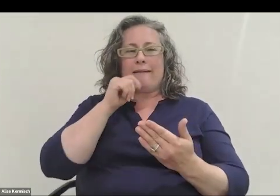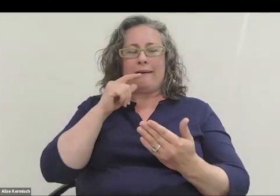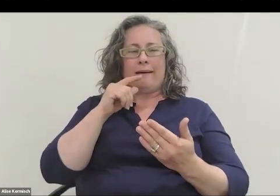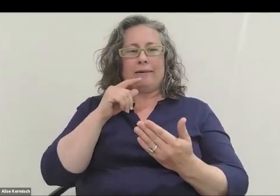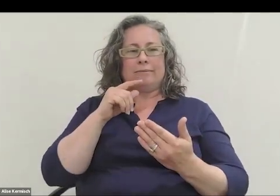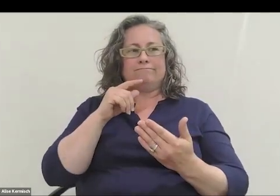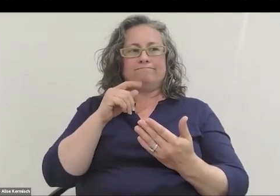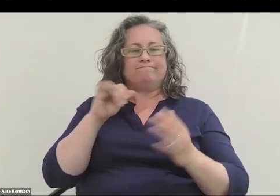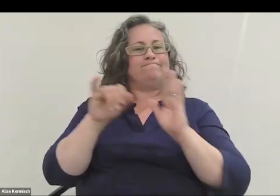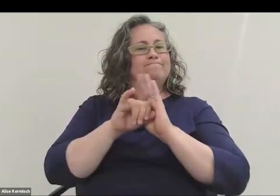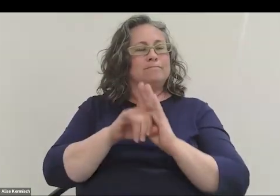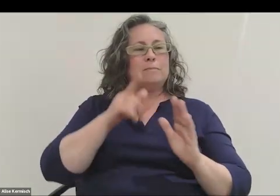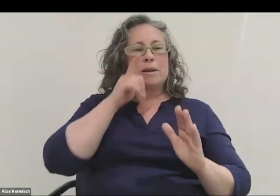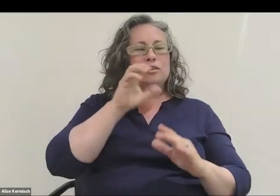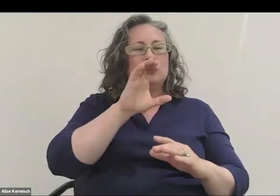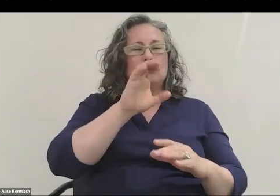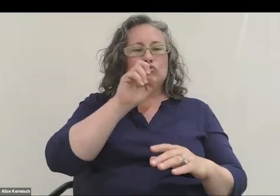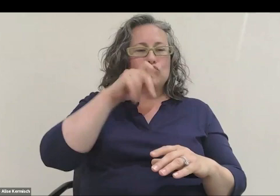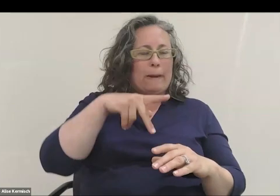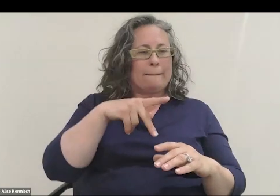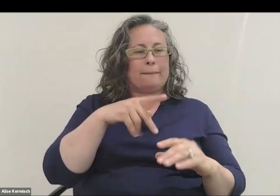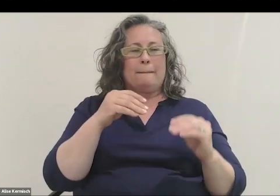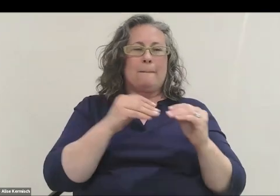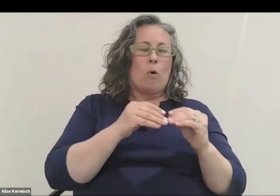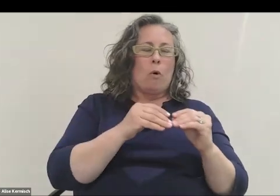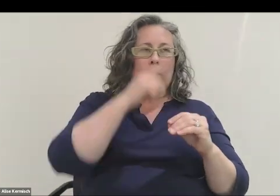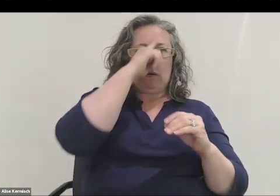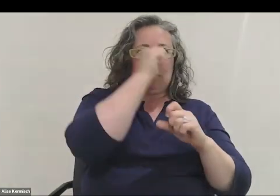so much as like around like broken bodies broken legs that kind of thing.